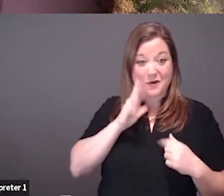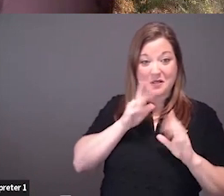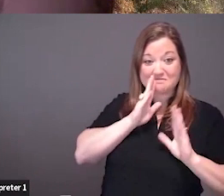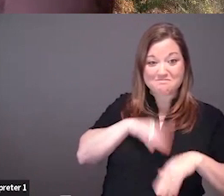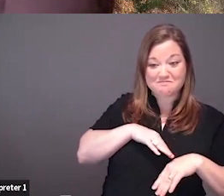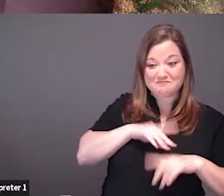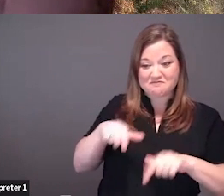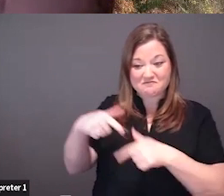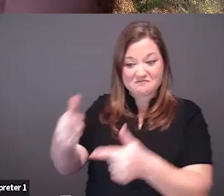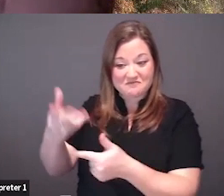and let people ask questions.